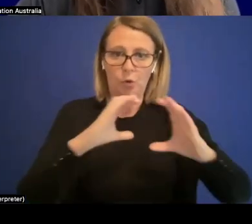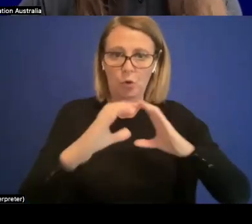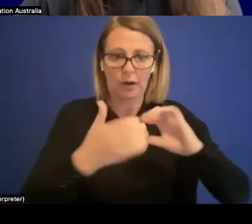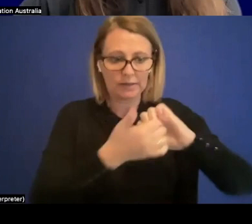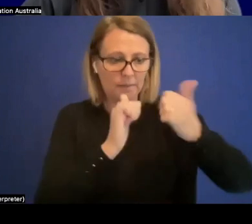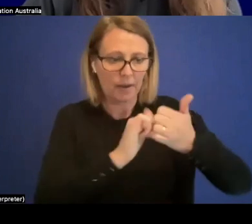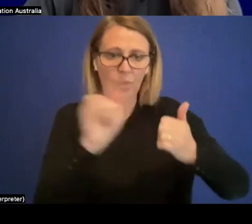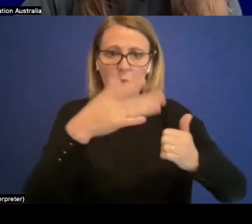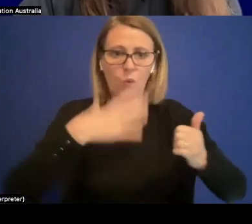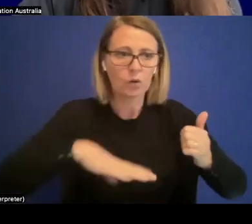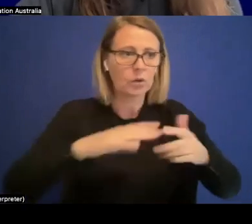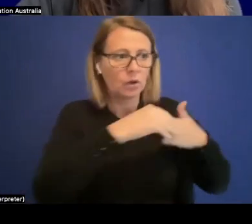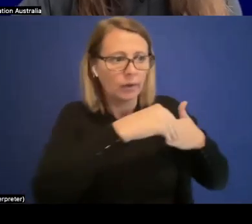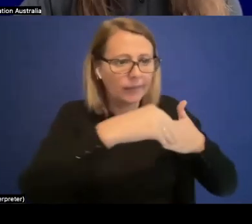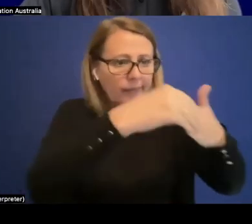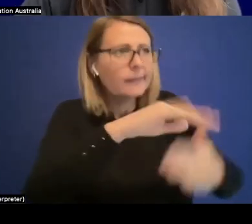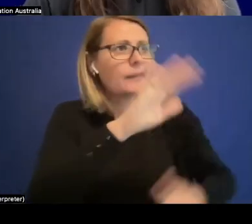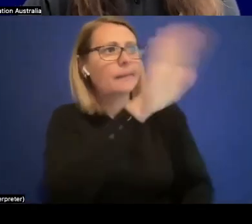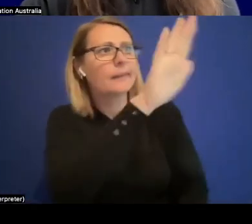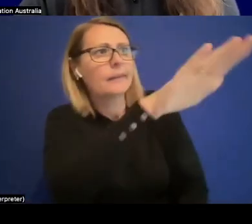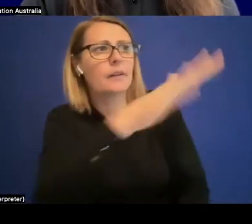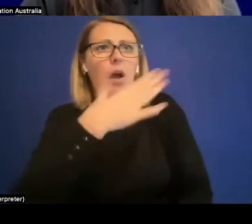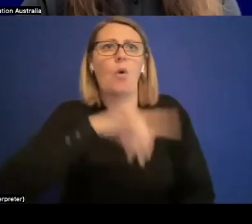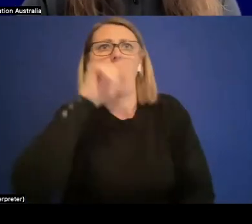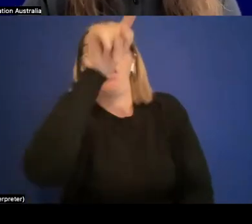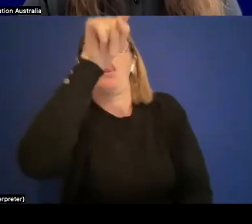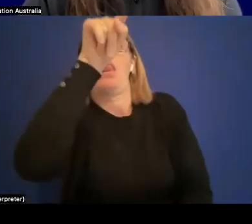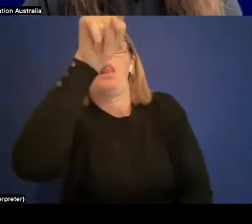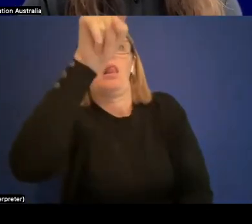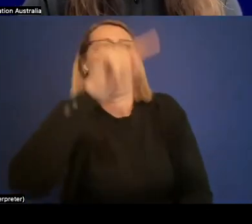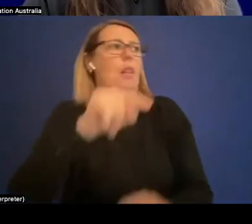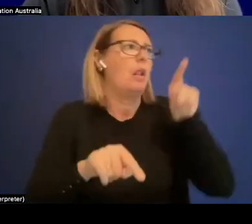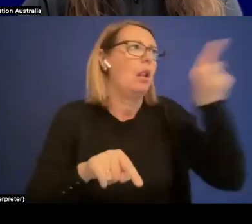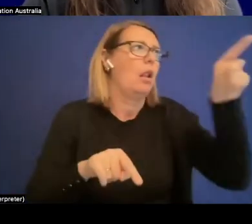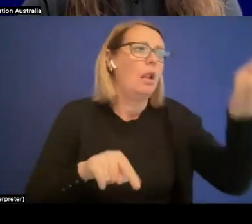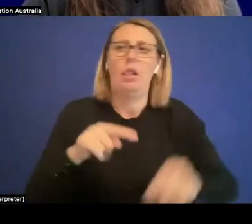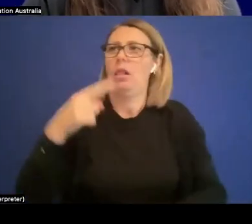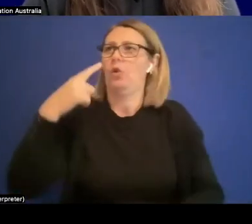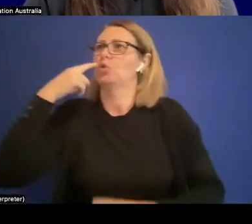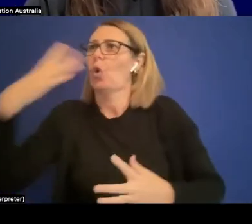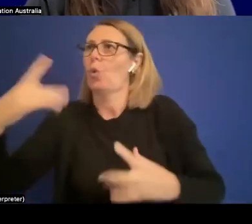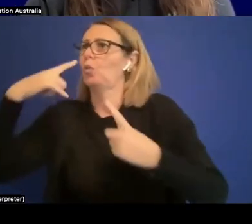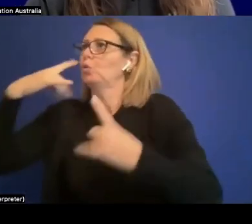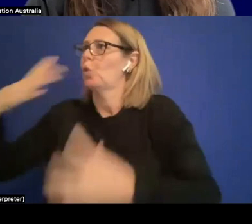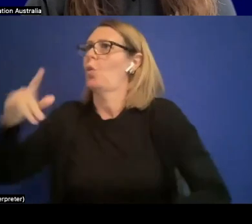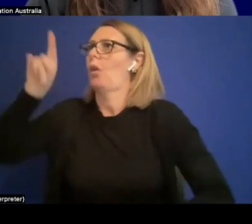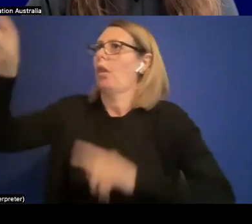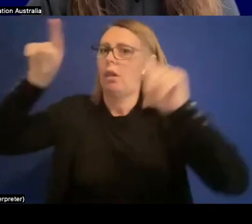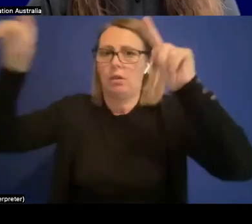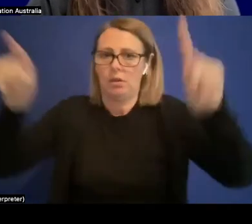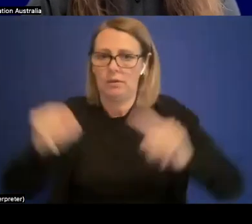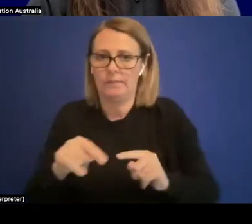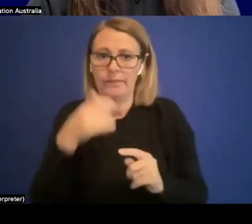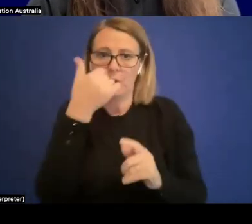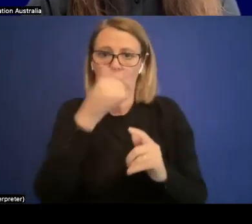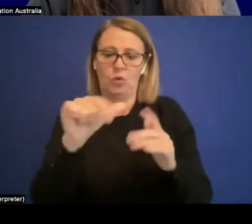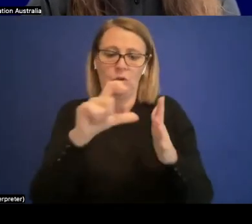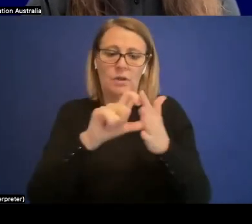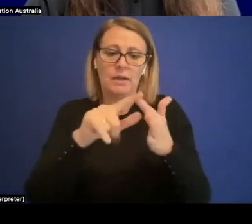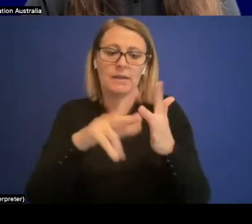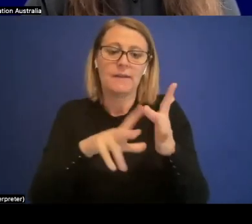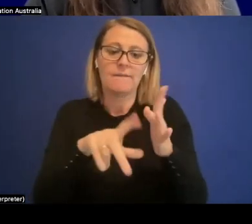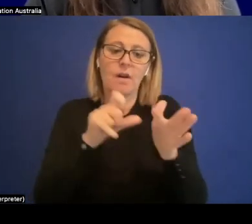so taking them to the place and showing them, and then they would use their device occasionally,